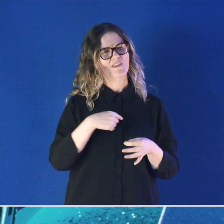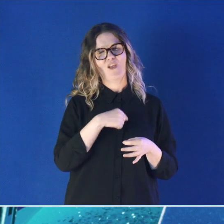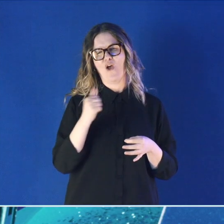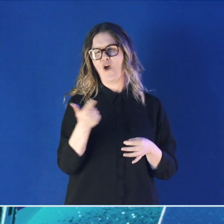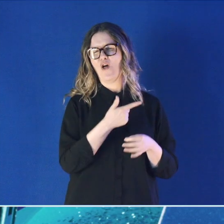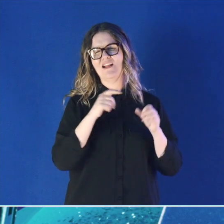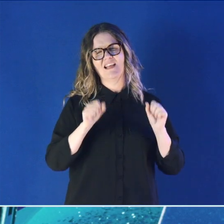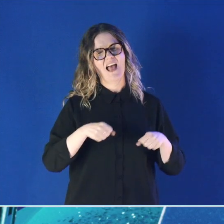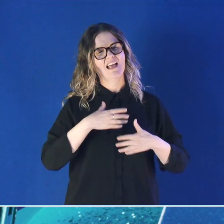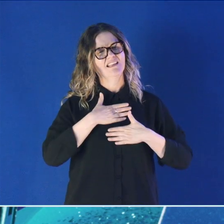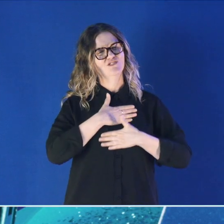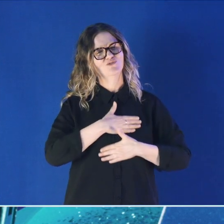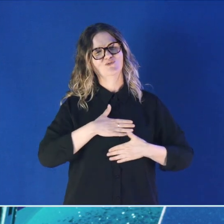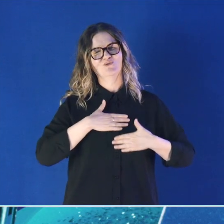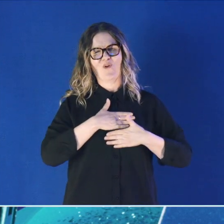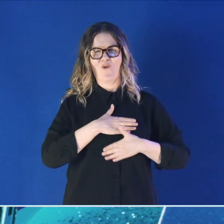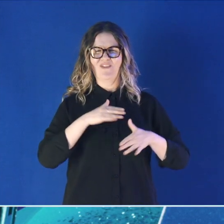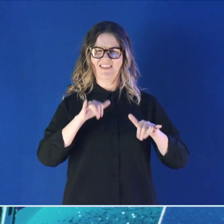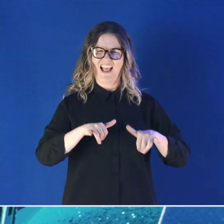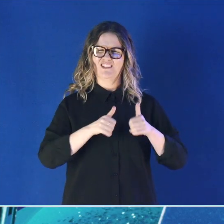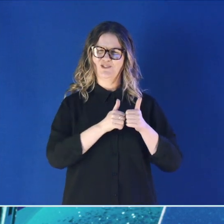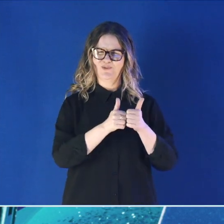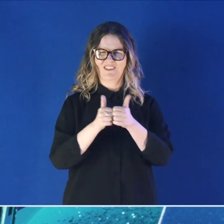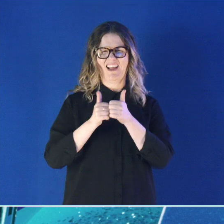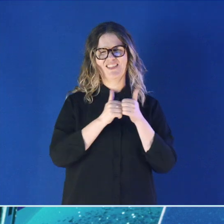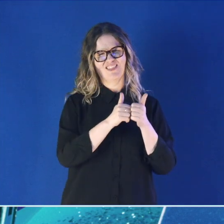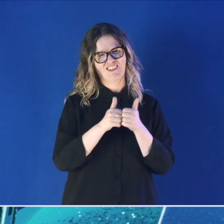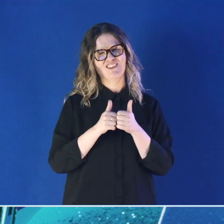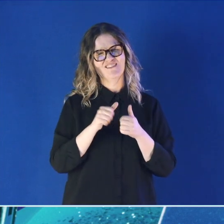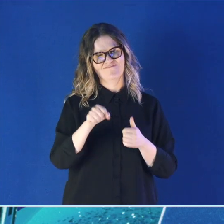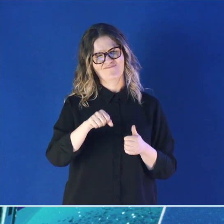And so hearing someone like Jenny who went and had